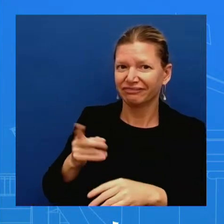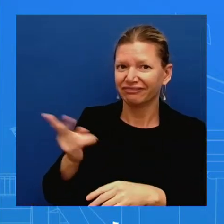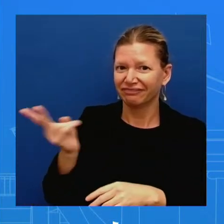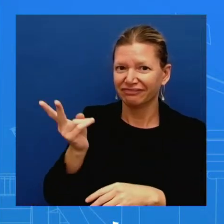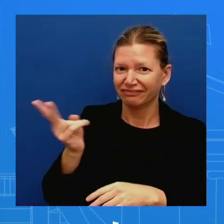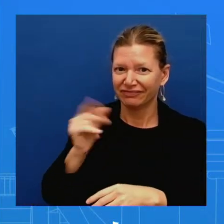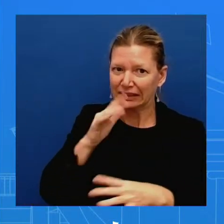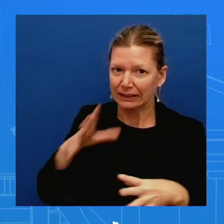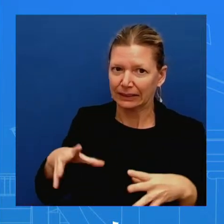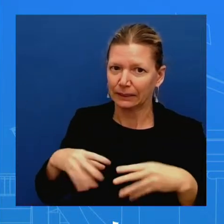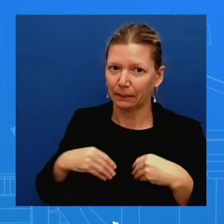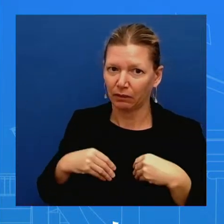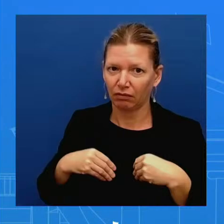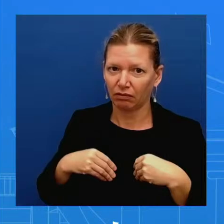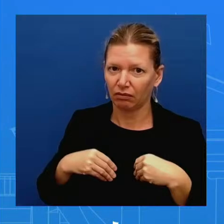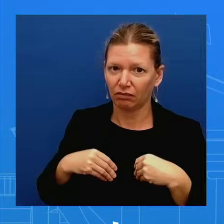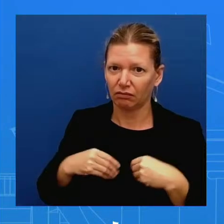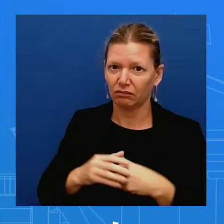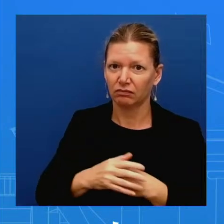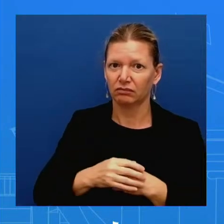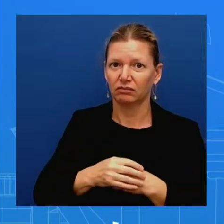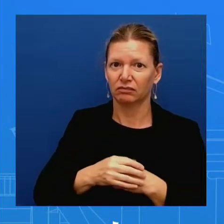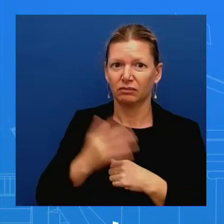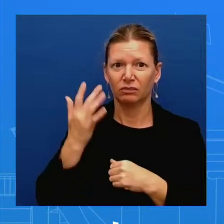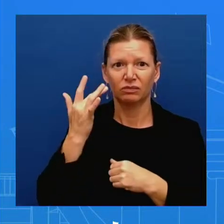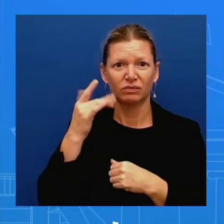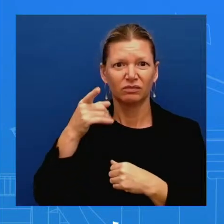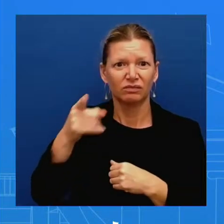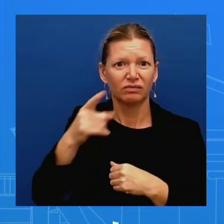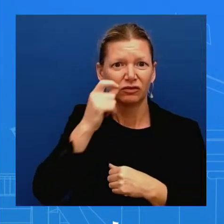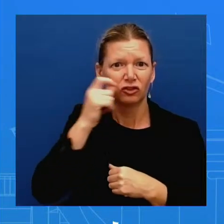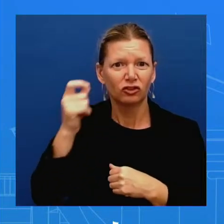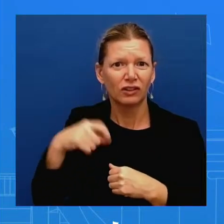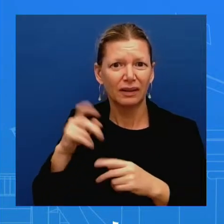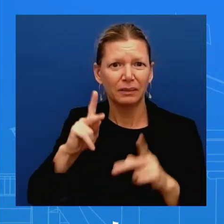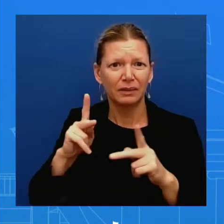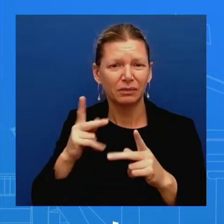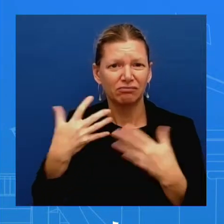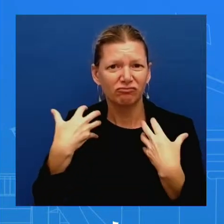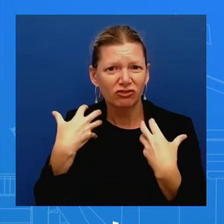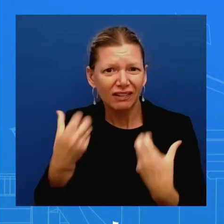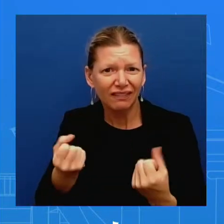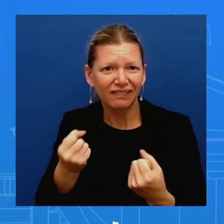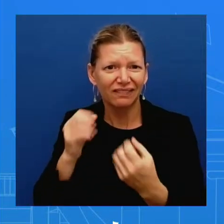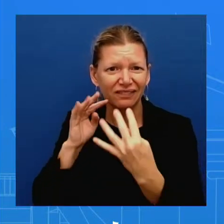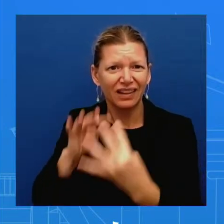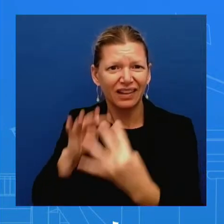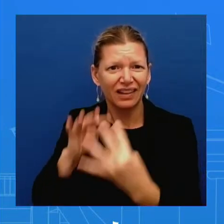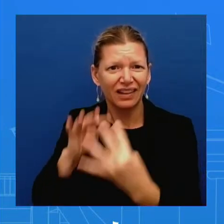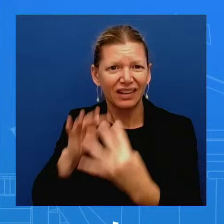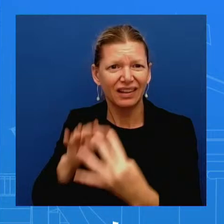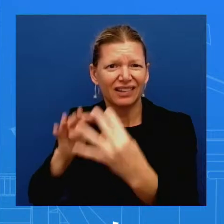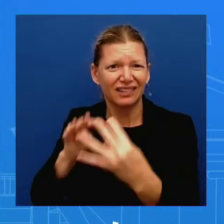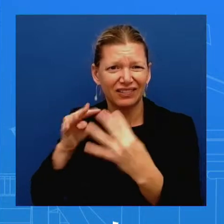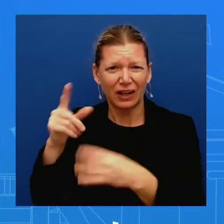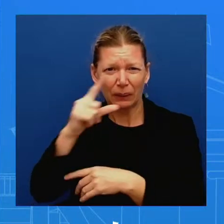who are fighting Putin's aggression, the -- the se- -- the security assistance that they need. And that's why it was so important to get that national security supplemental.